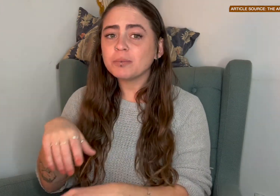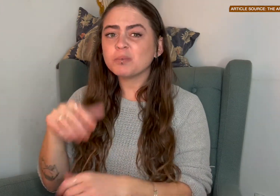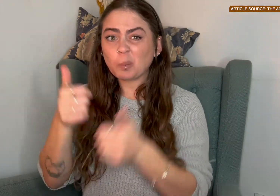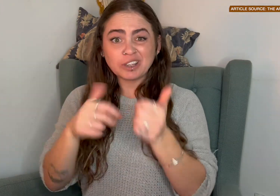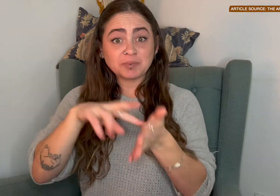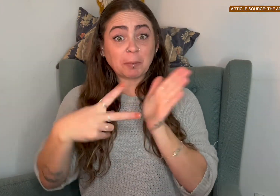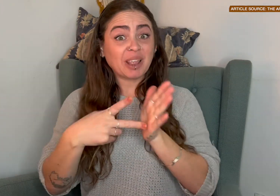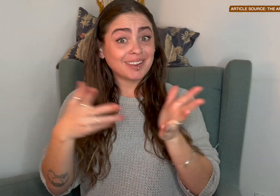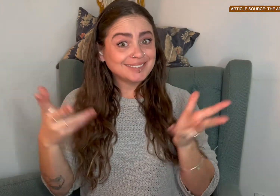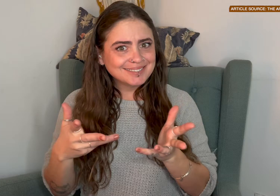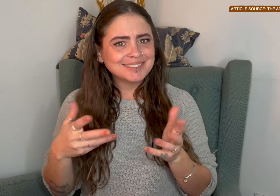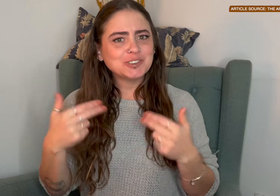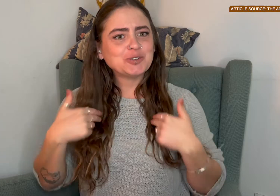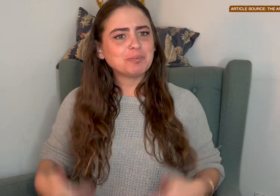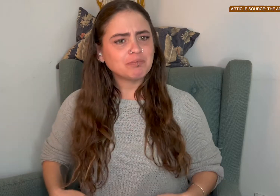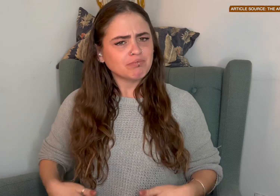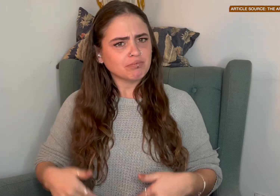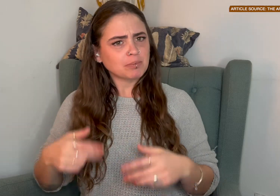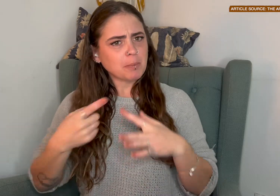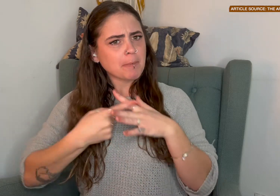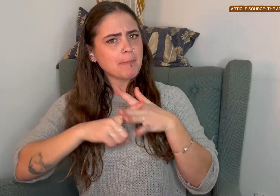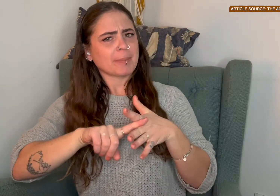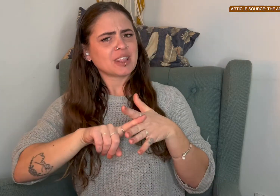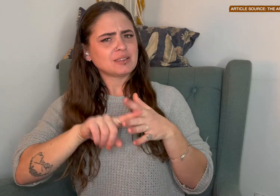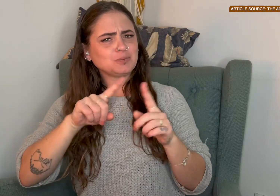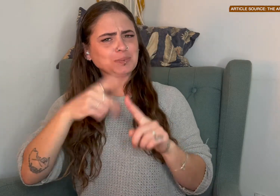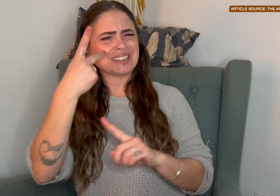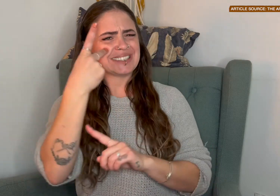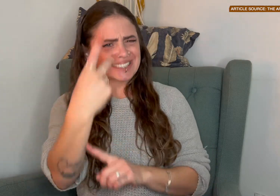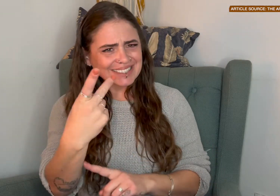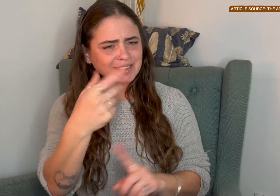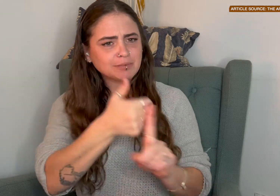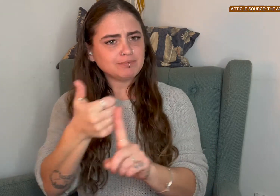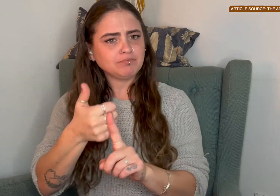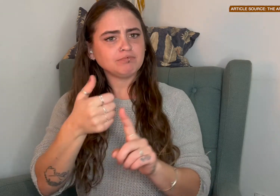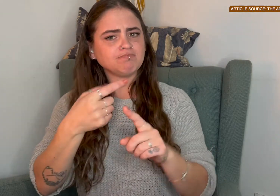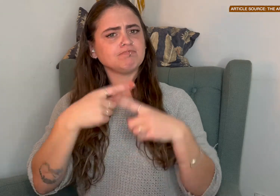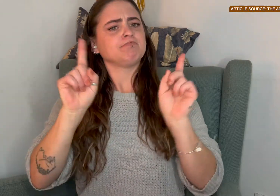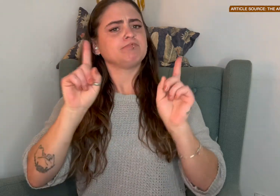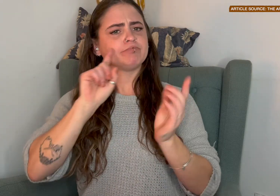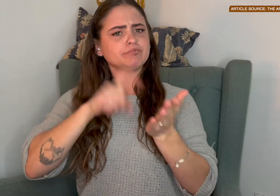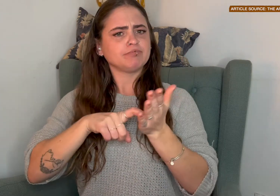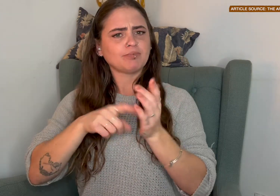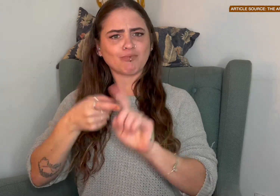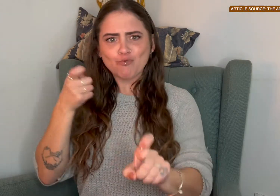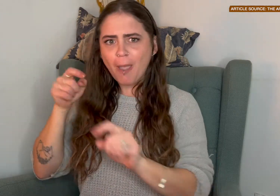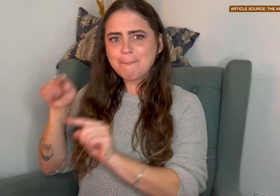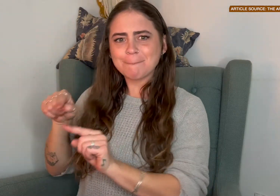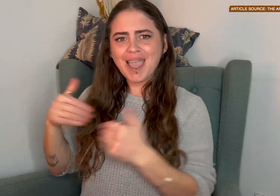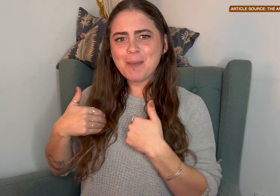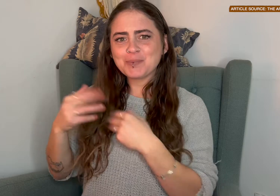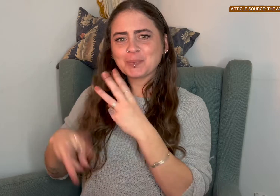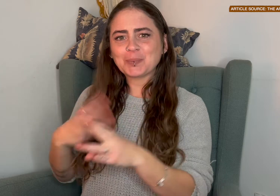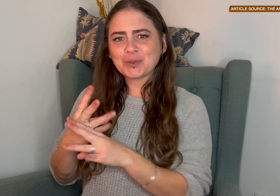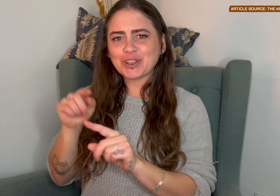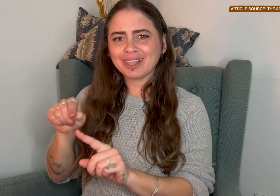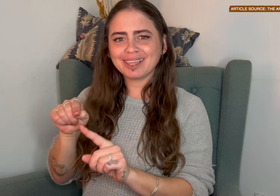indicating that humans had begun to see themselves as distinct from the animal world, Karul says.